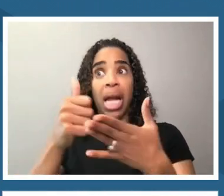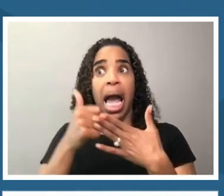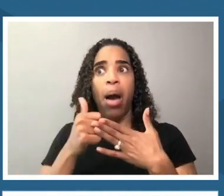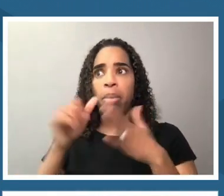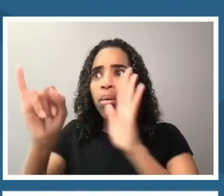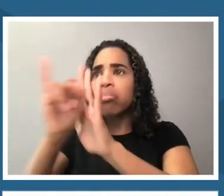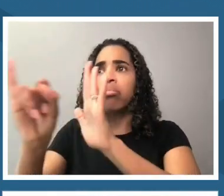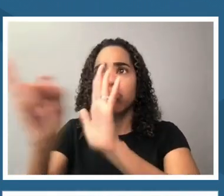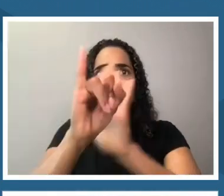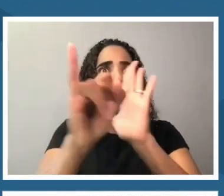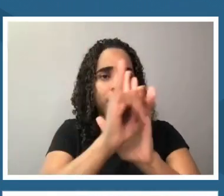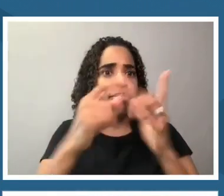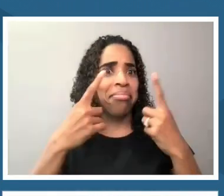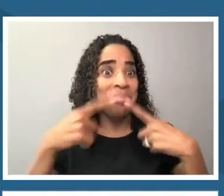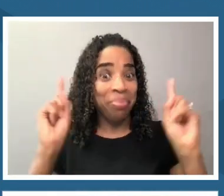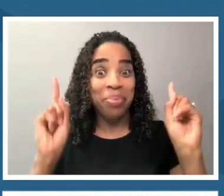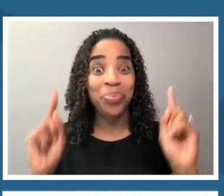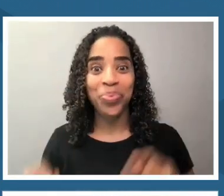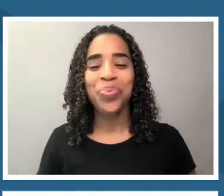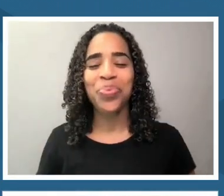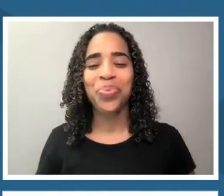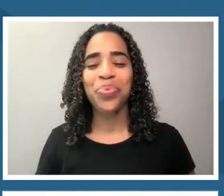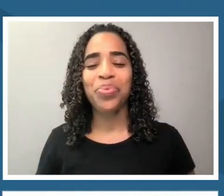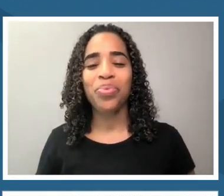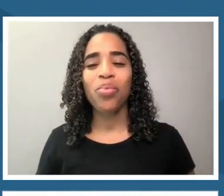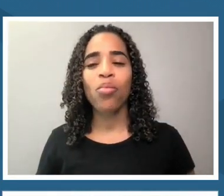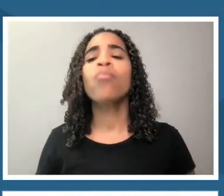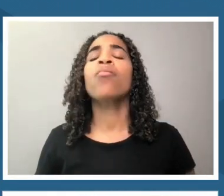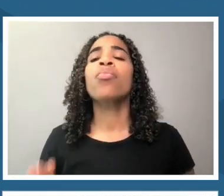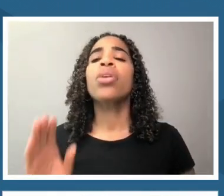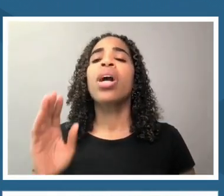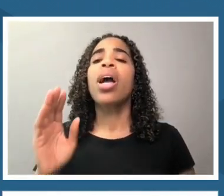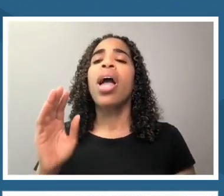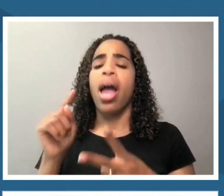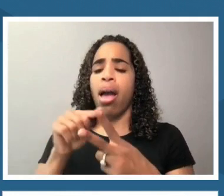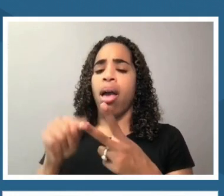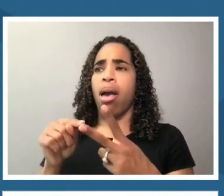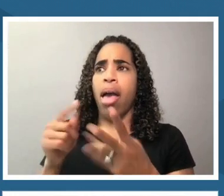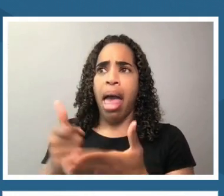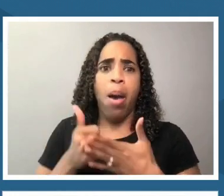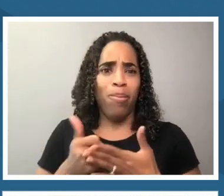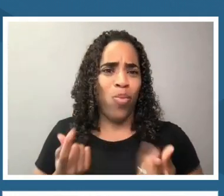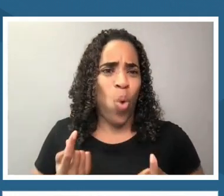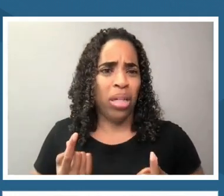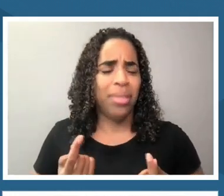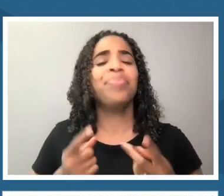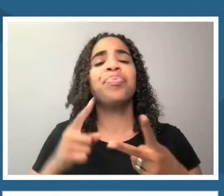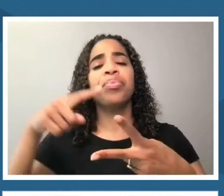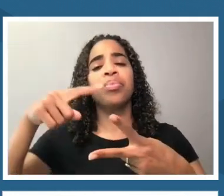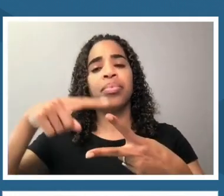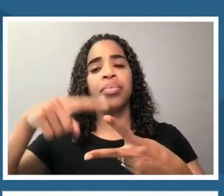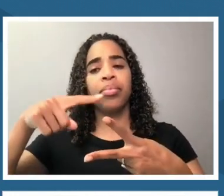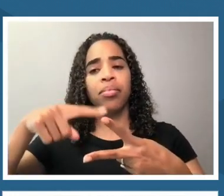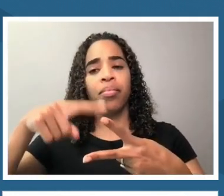and uh and i will tell you what we get out of these methods um the first method is